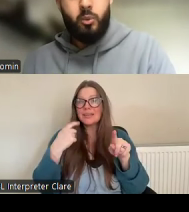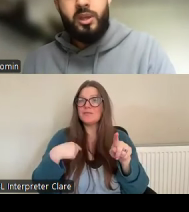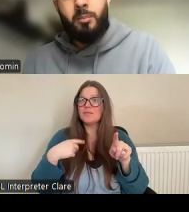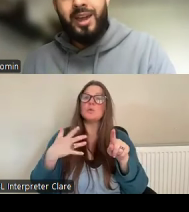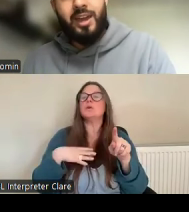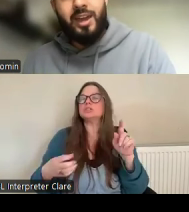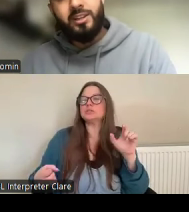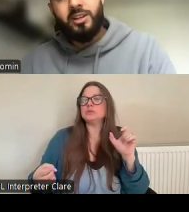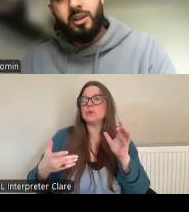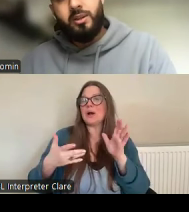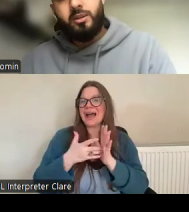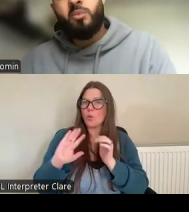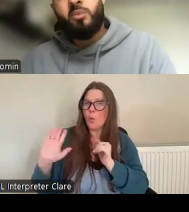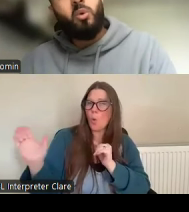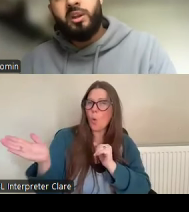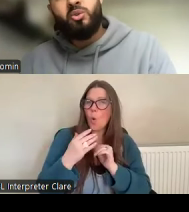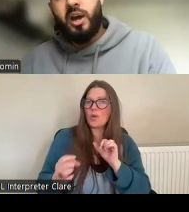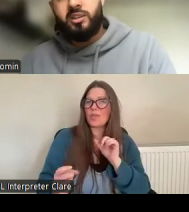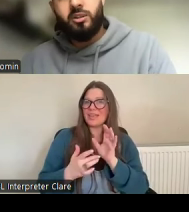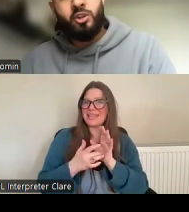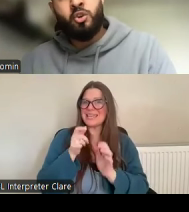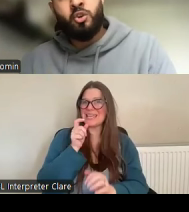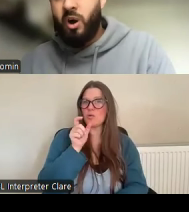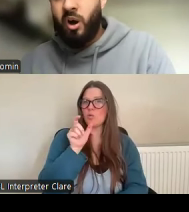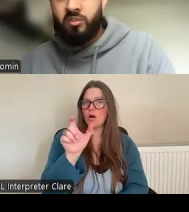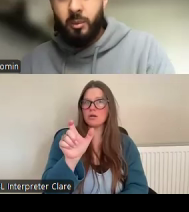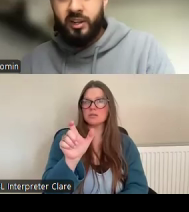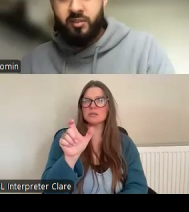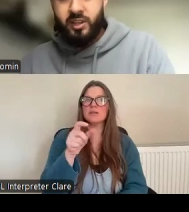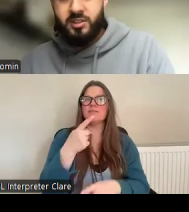we might get number one in Newcastle to show for half-term activities.